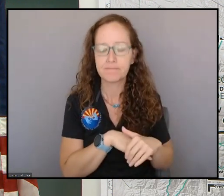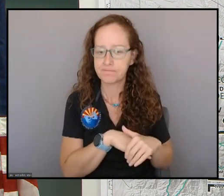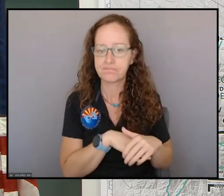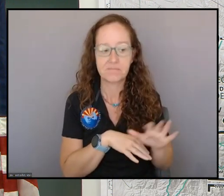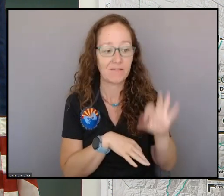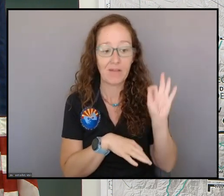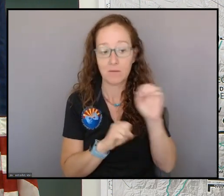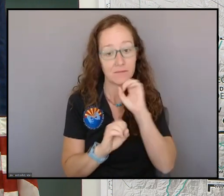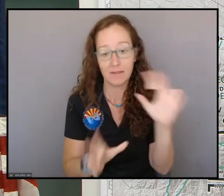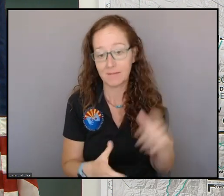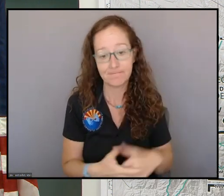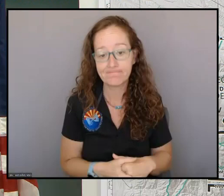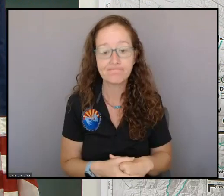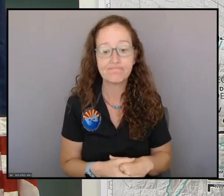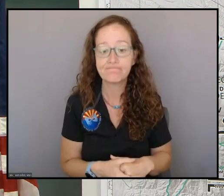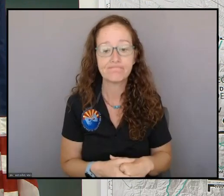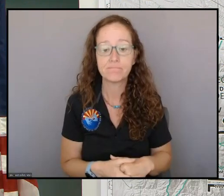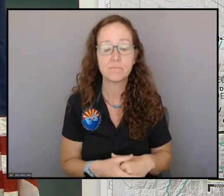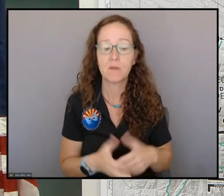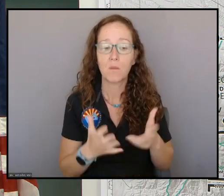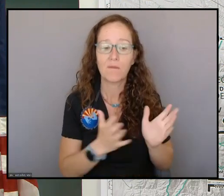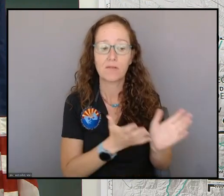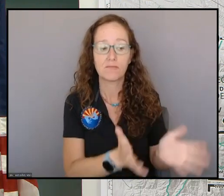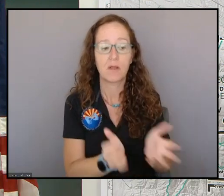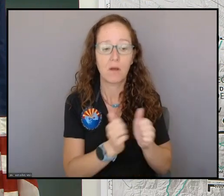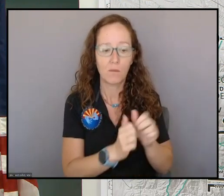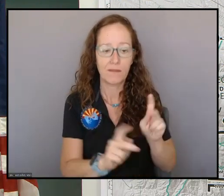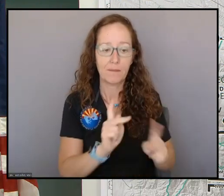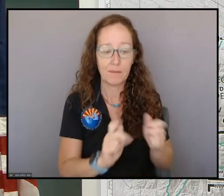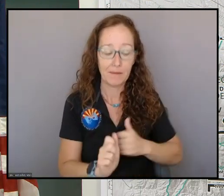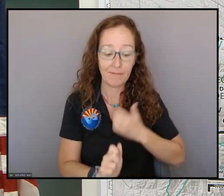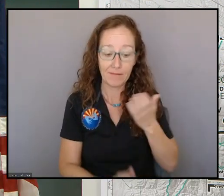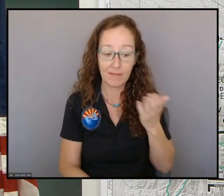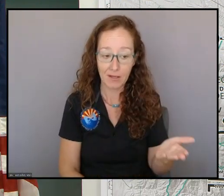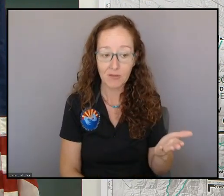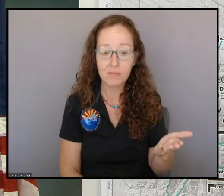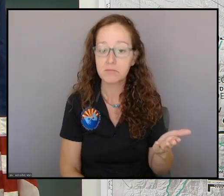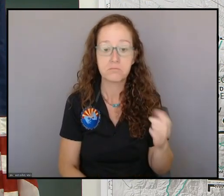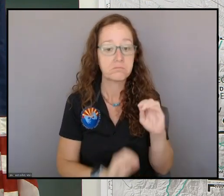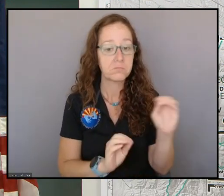there. Our folks talked with the folks that were in there. No calls for service and nothing that anybody's